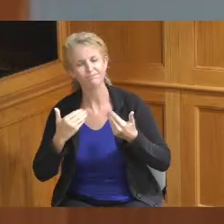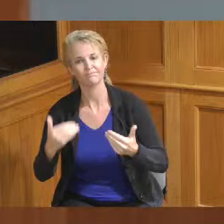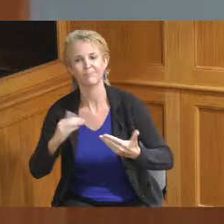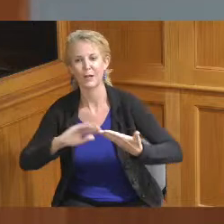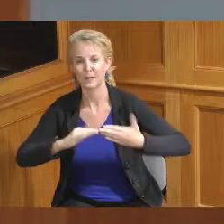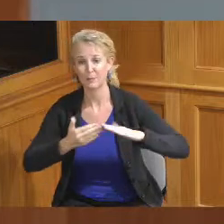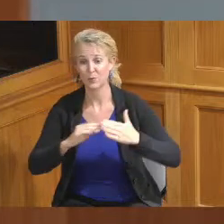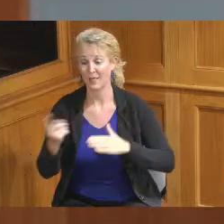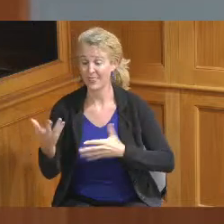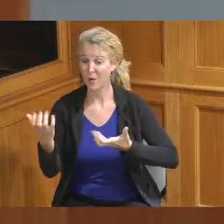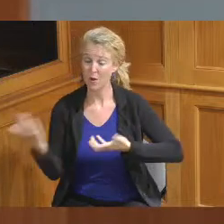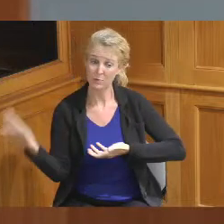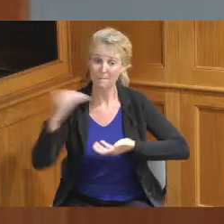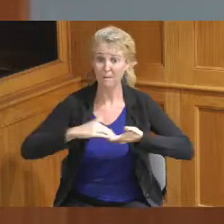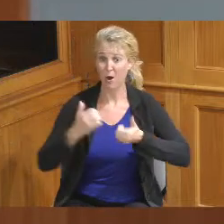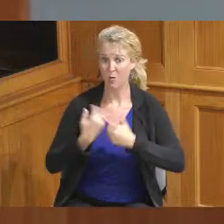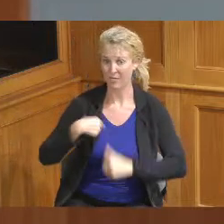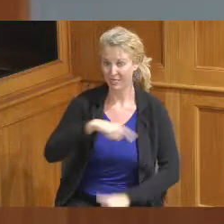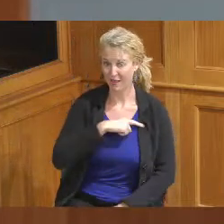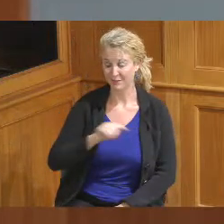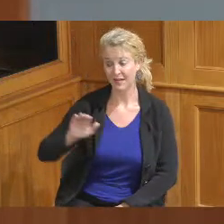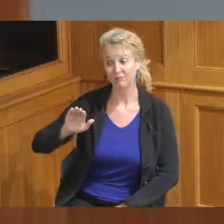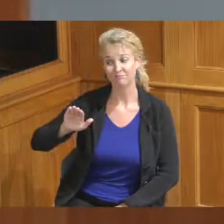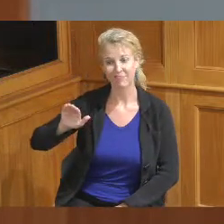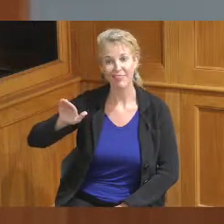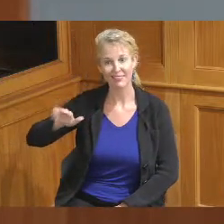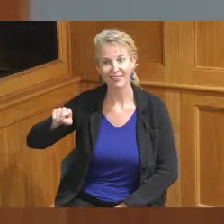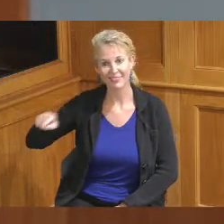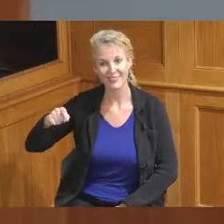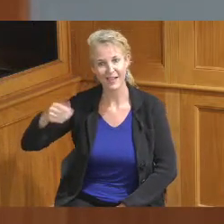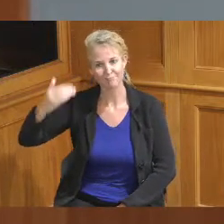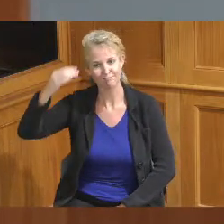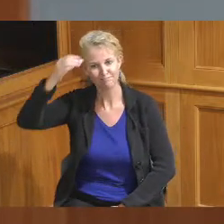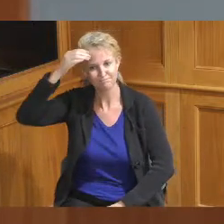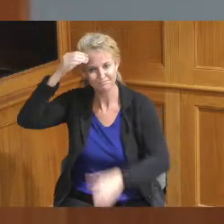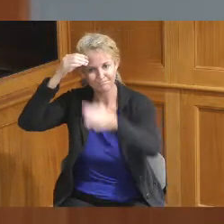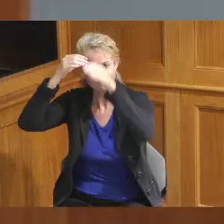partner and they have the knowledge they have the expertise and they have the ability to get this